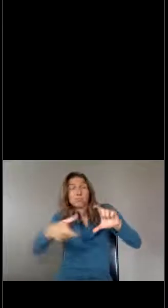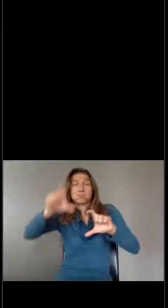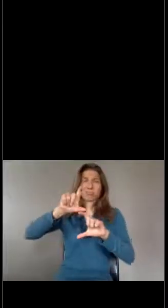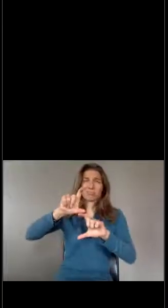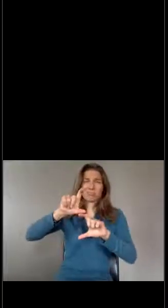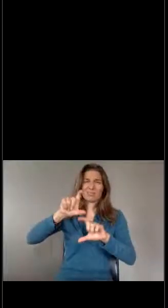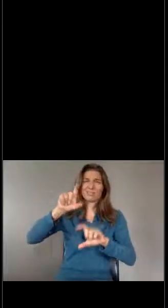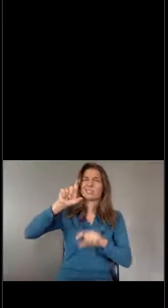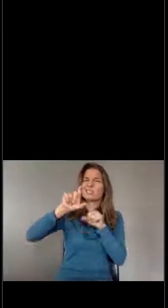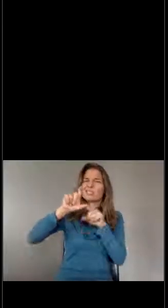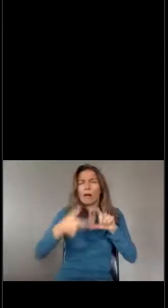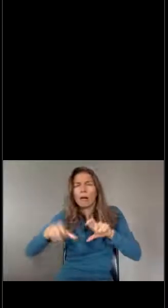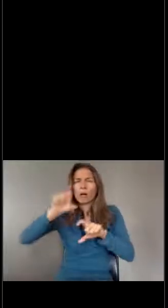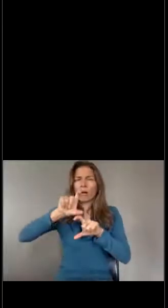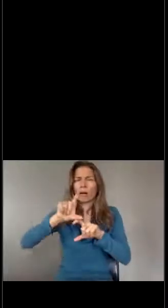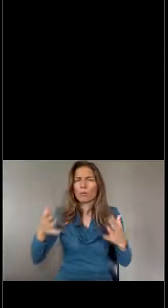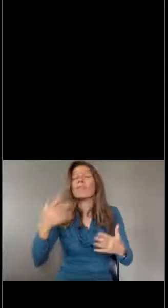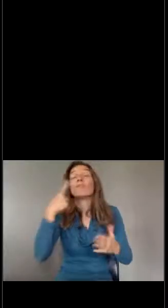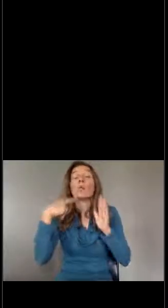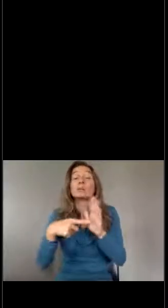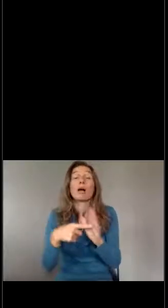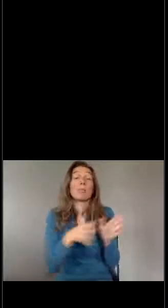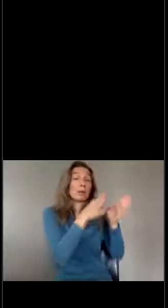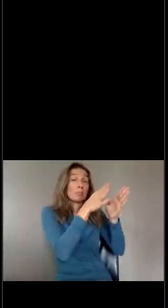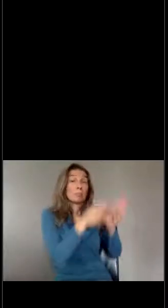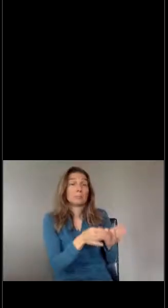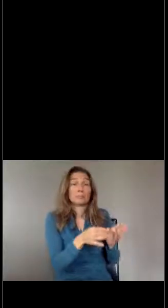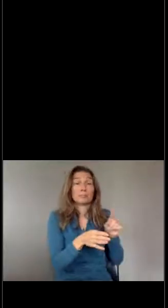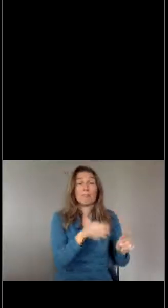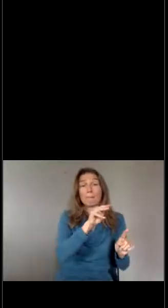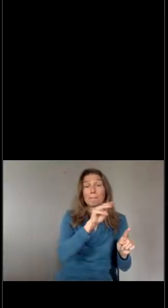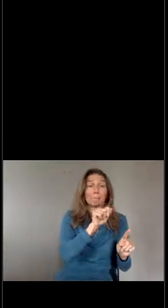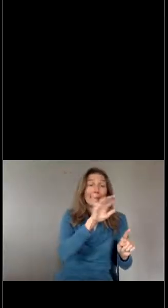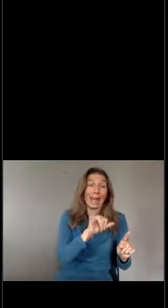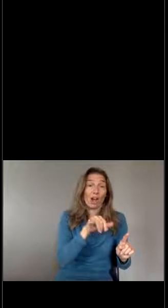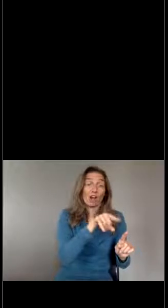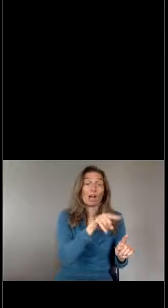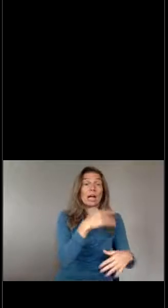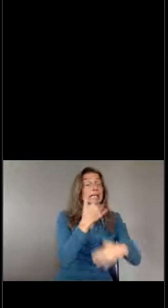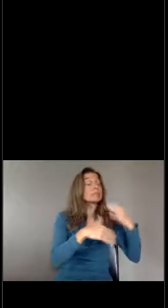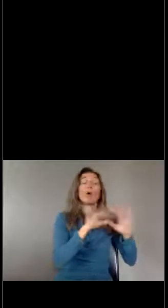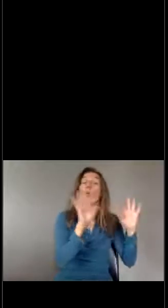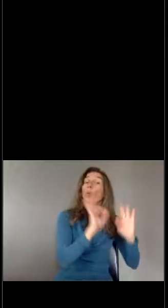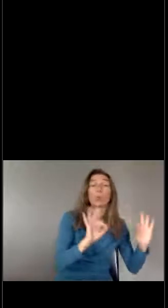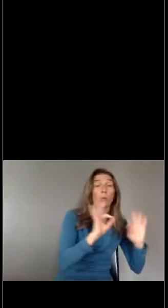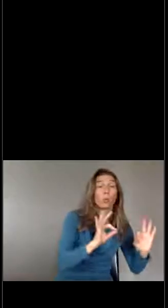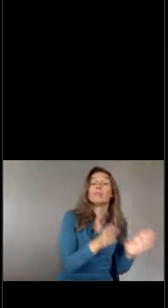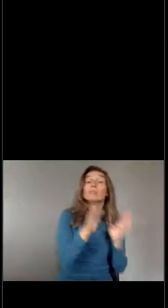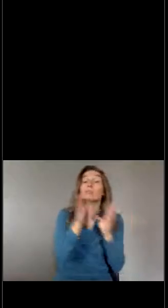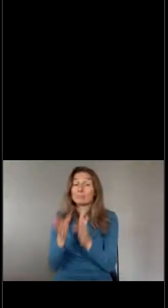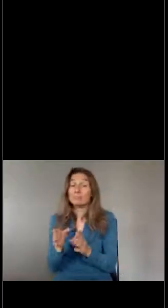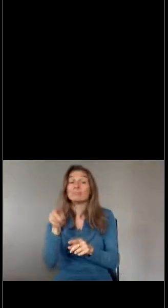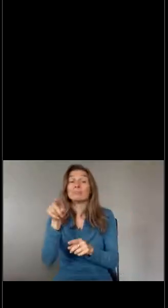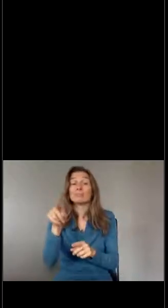We'll say Mary and John. Mary doesn't have a disability. John have a disability. Both of them have the same income.